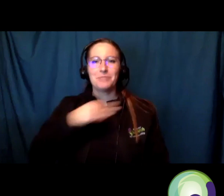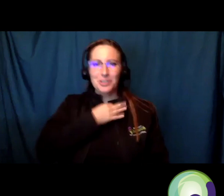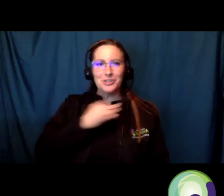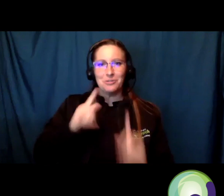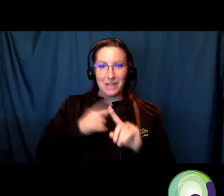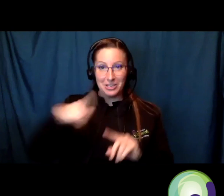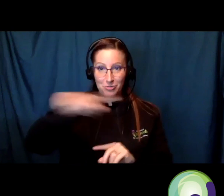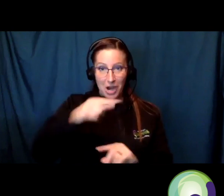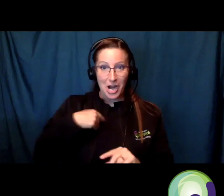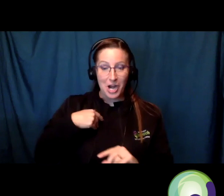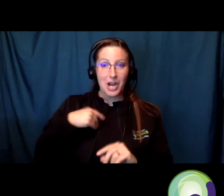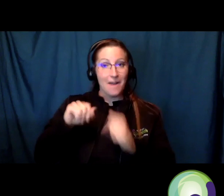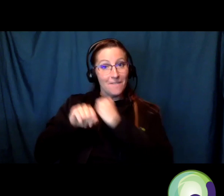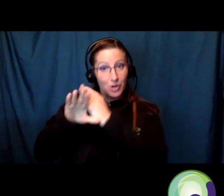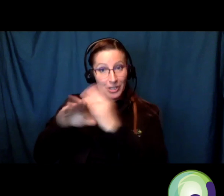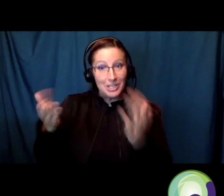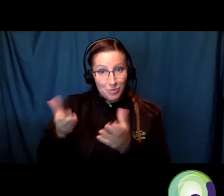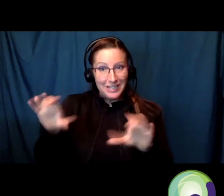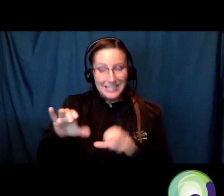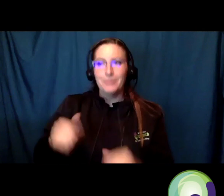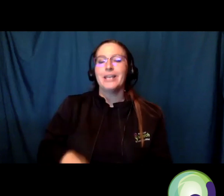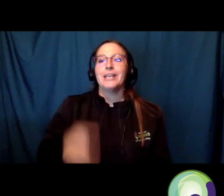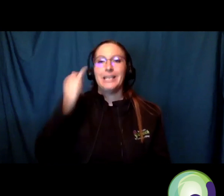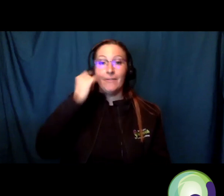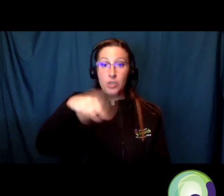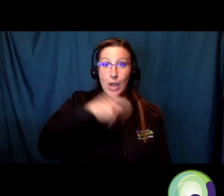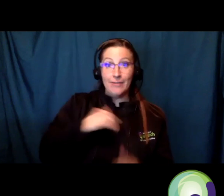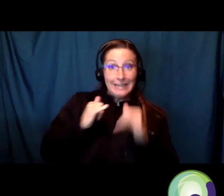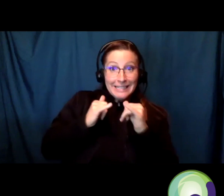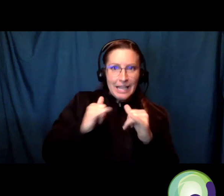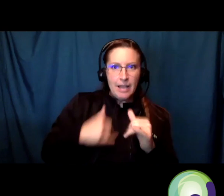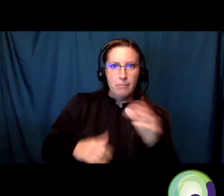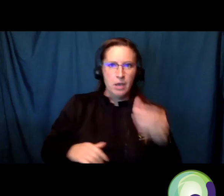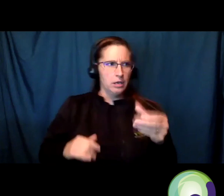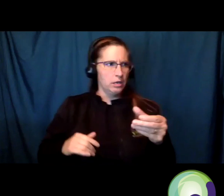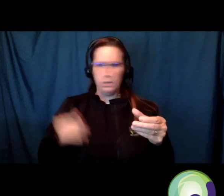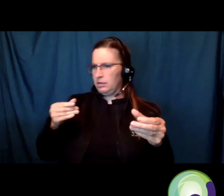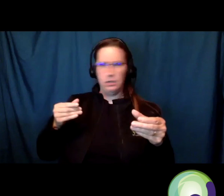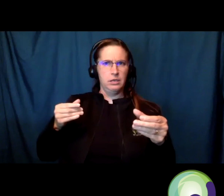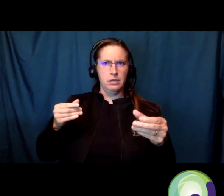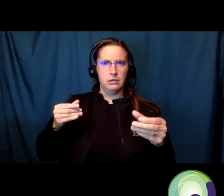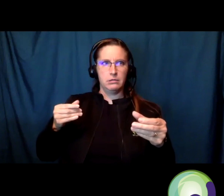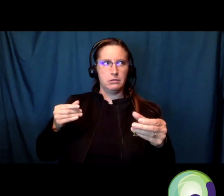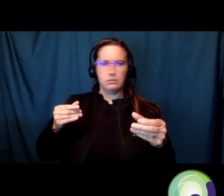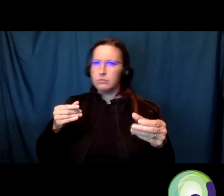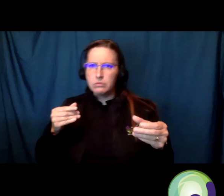may happen, when you have an item that's the same I would think that sometimes you can get really off-task but everything can